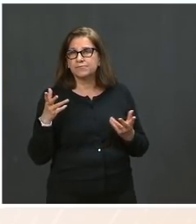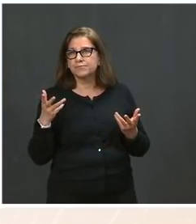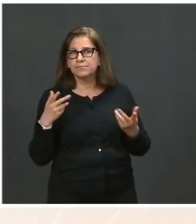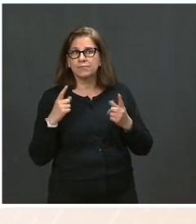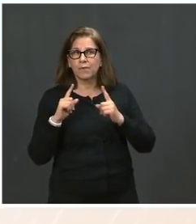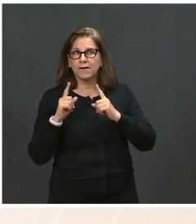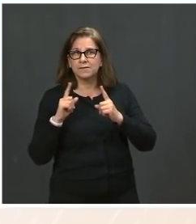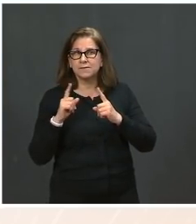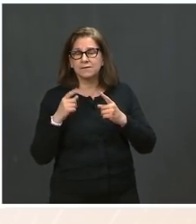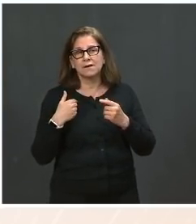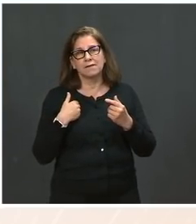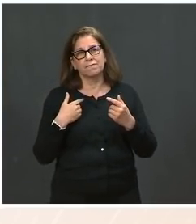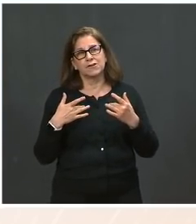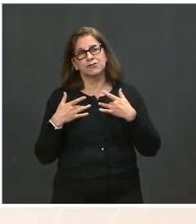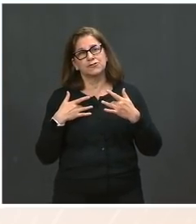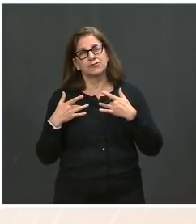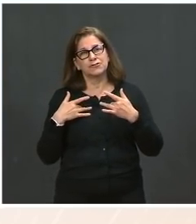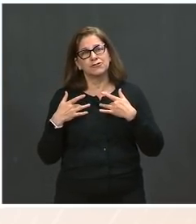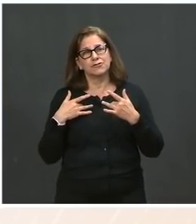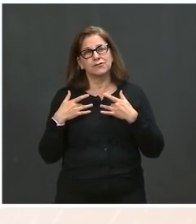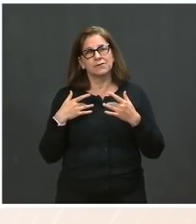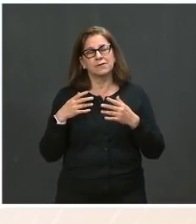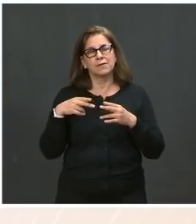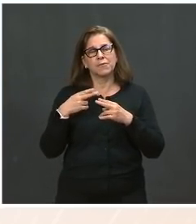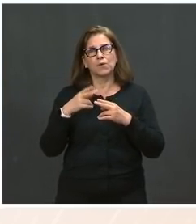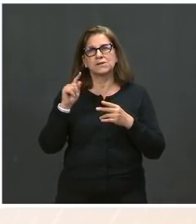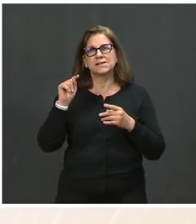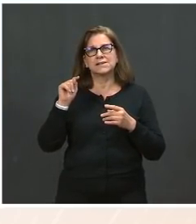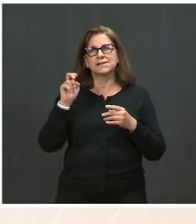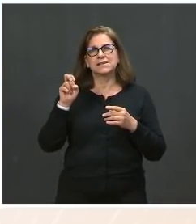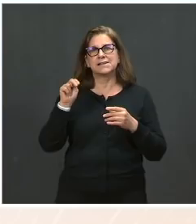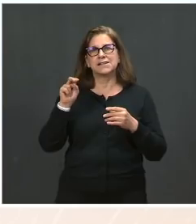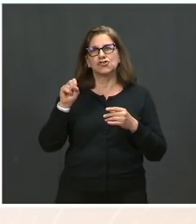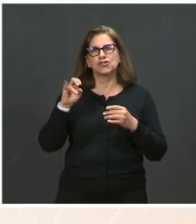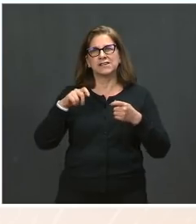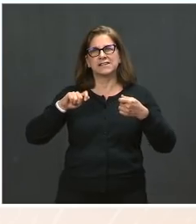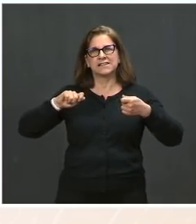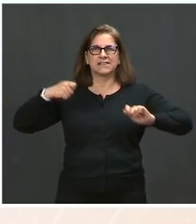about the increase in tensions in ceasefire violations and regional tensions with NATO allies.